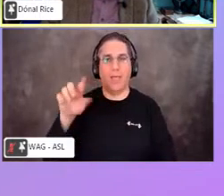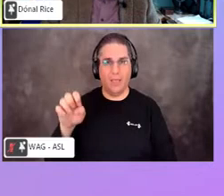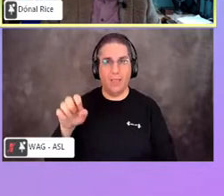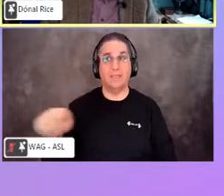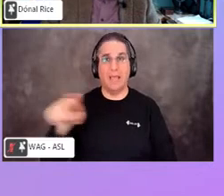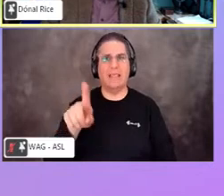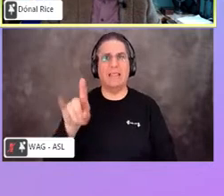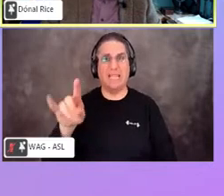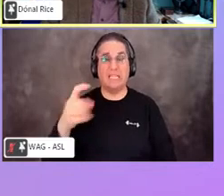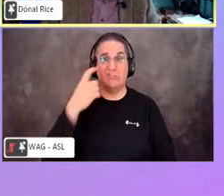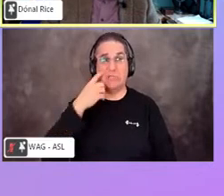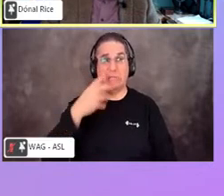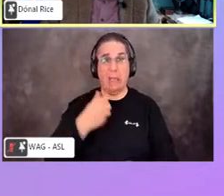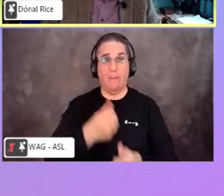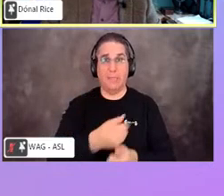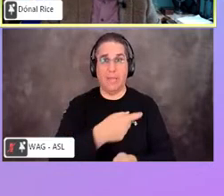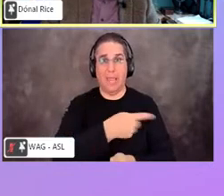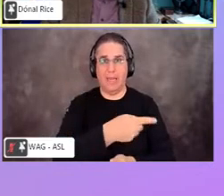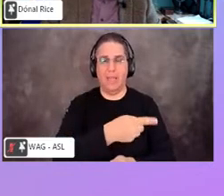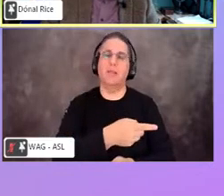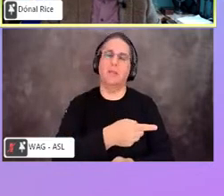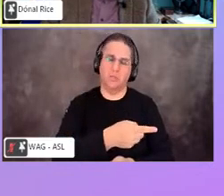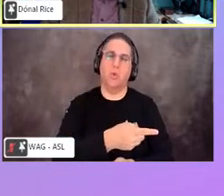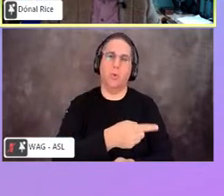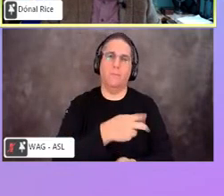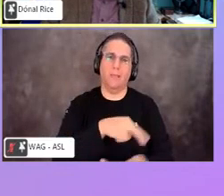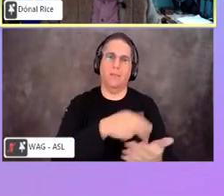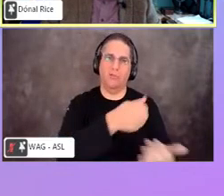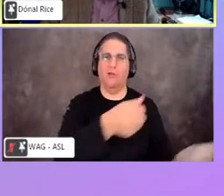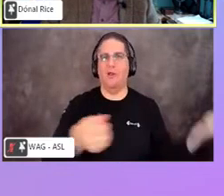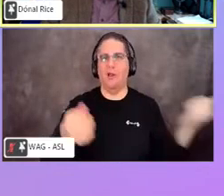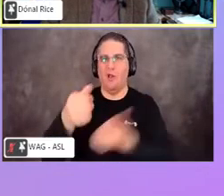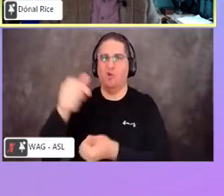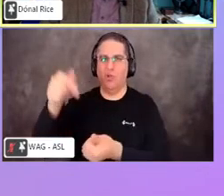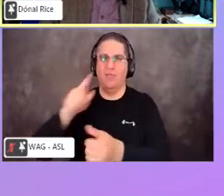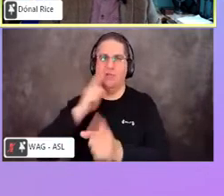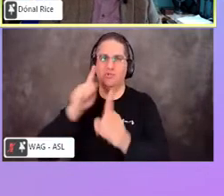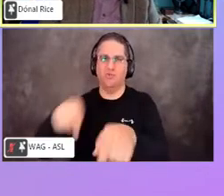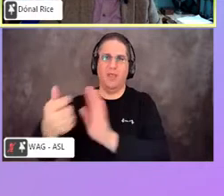Redevelopment. Any organizations of the we have been working with. To look at their